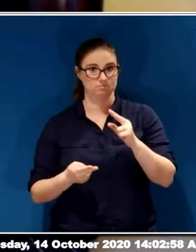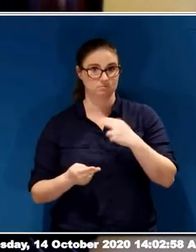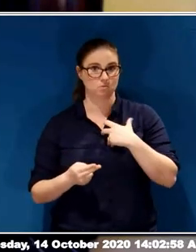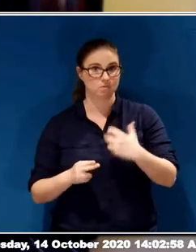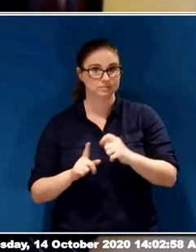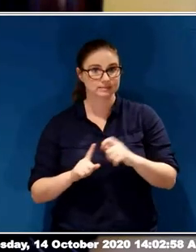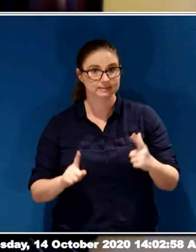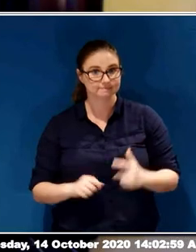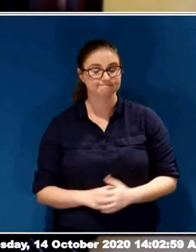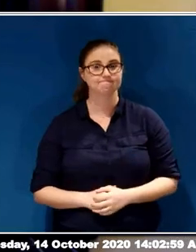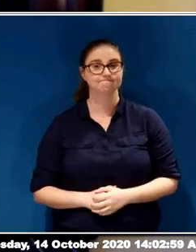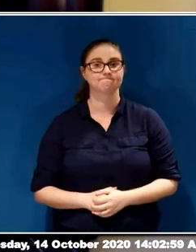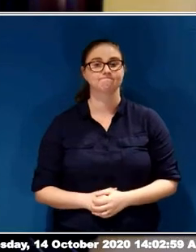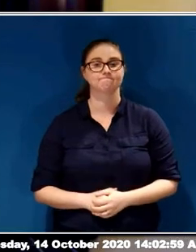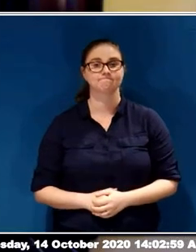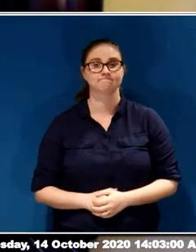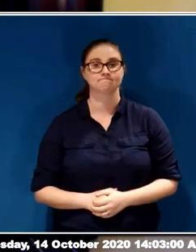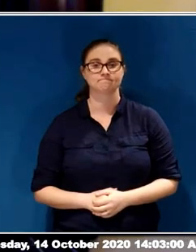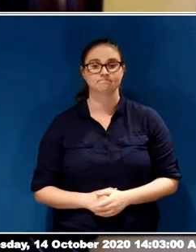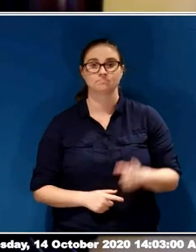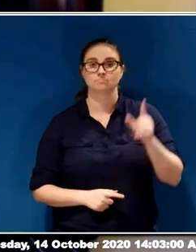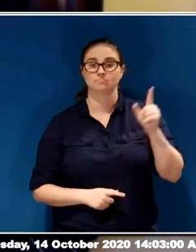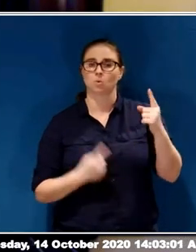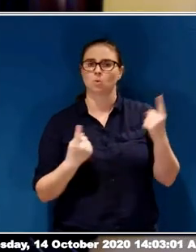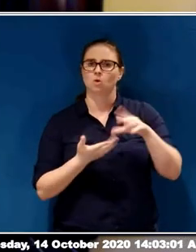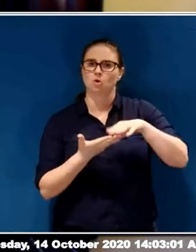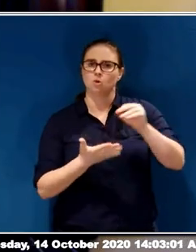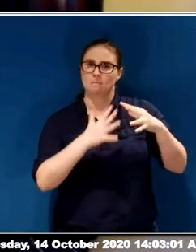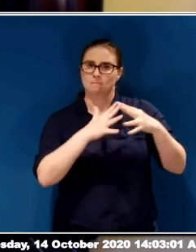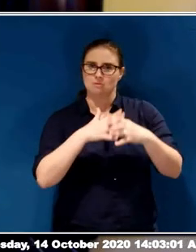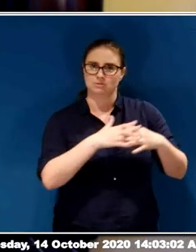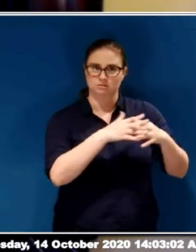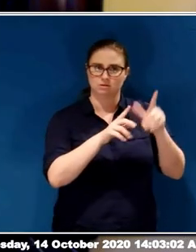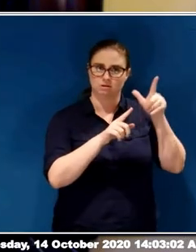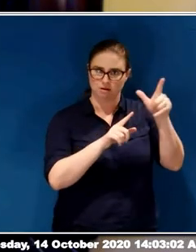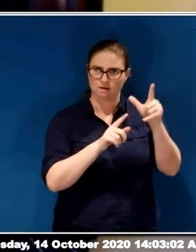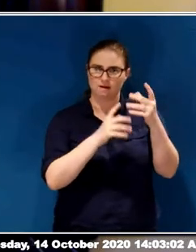enrolled within their local school, who paid for access to very highly